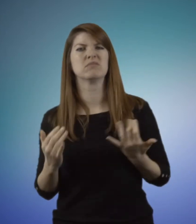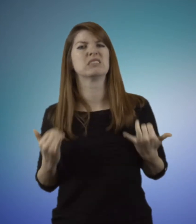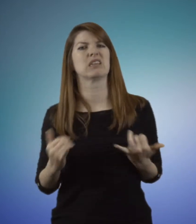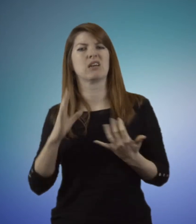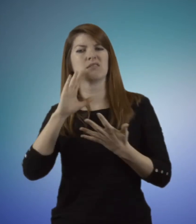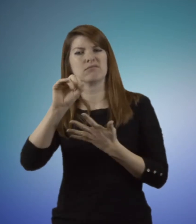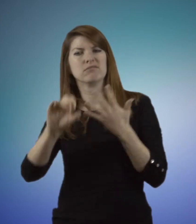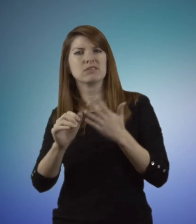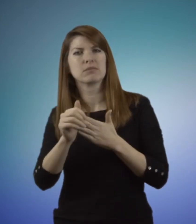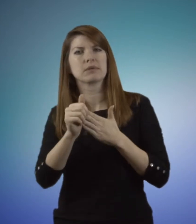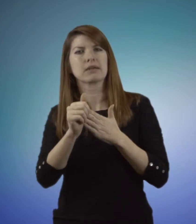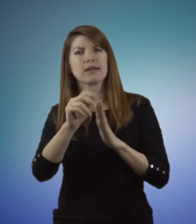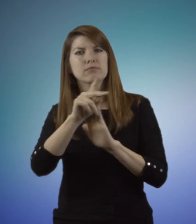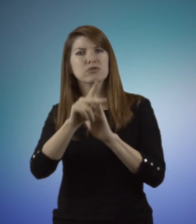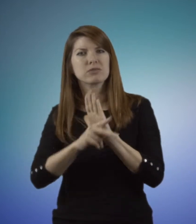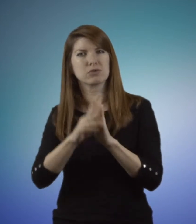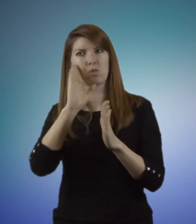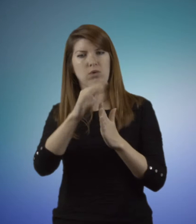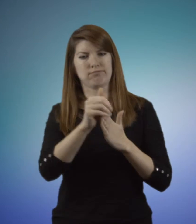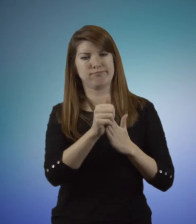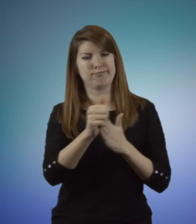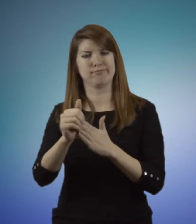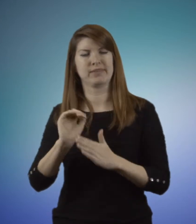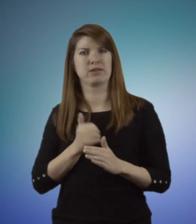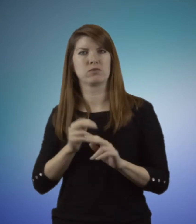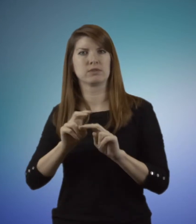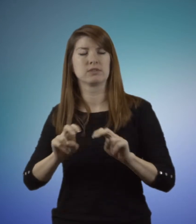These are now, some guiding principles that should guide our assessment.